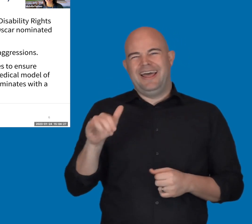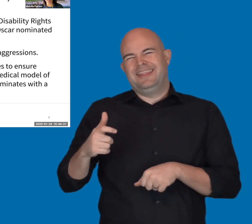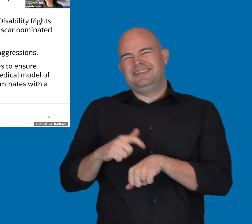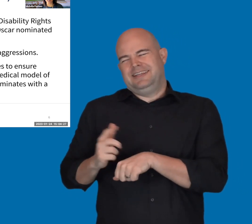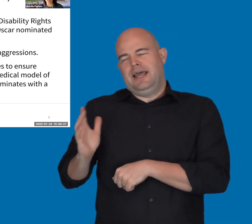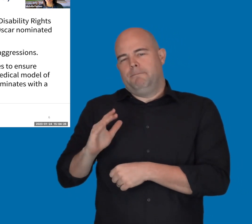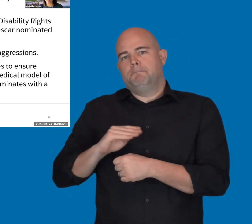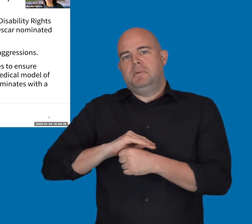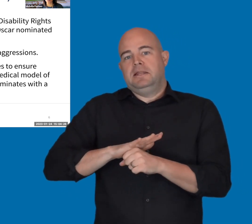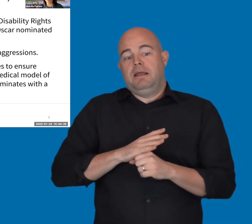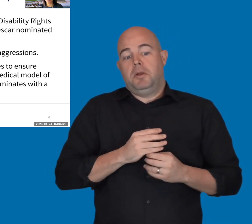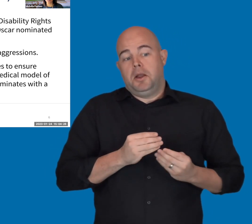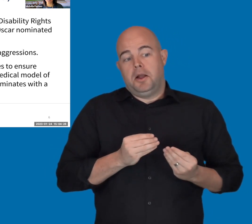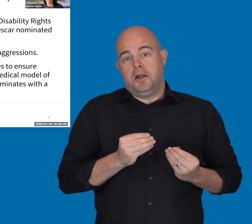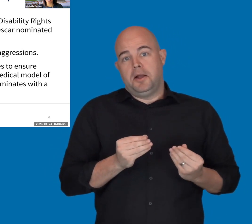of that social versus medical model.